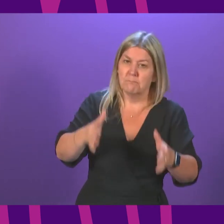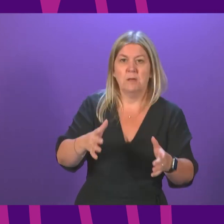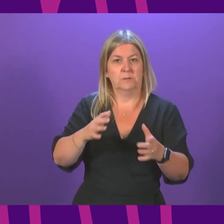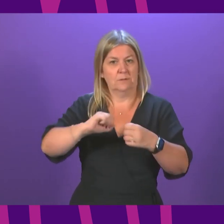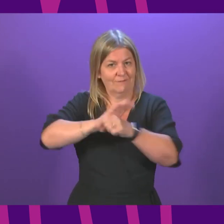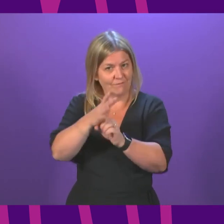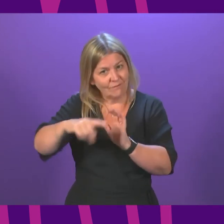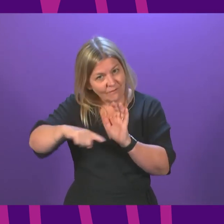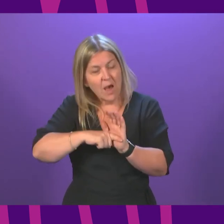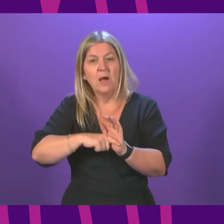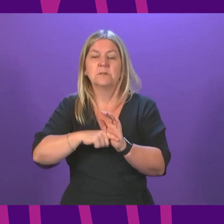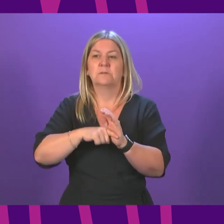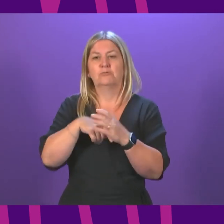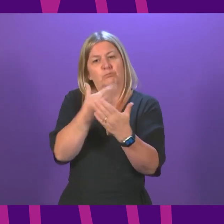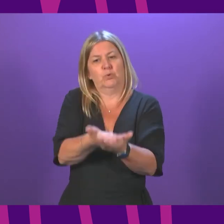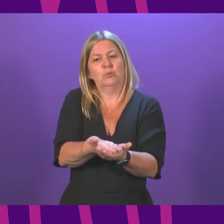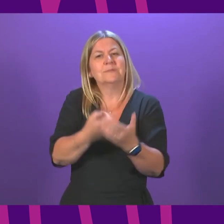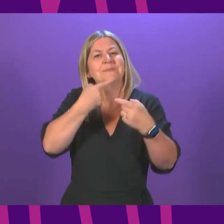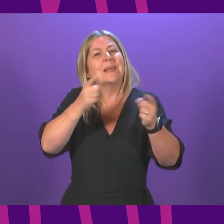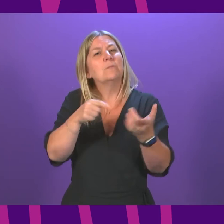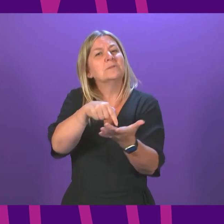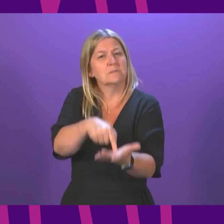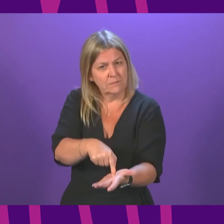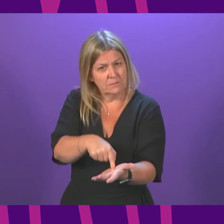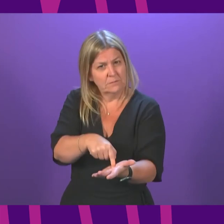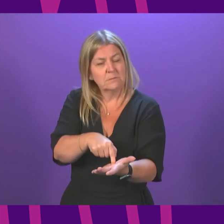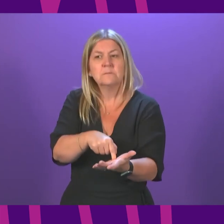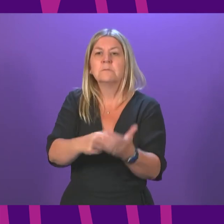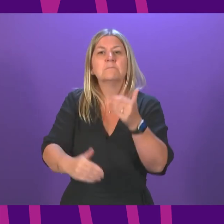in Parliament alongside any regulations under those acts being progressed under the made